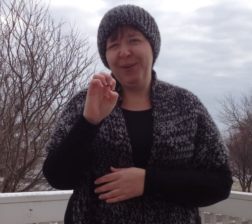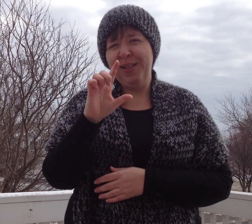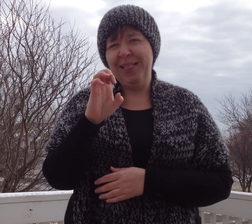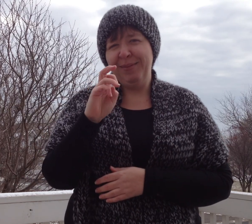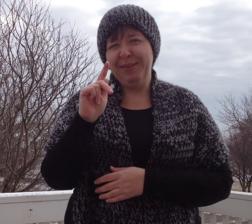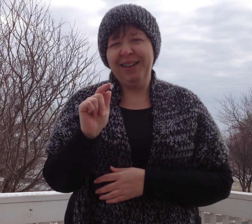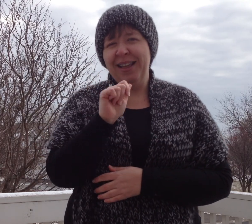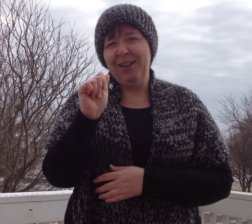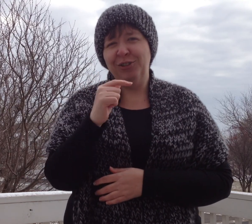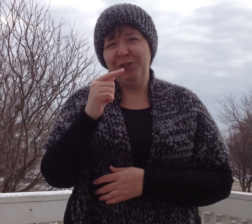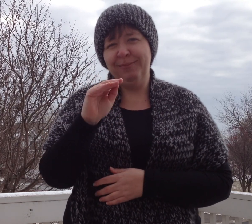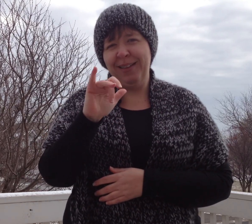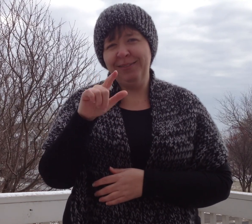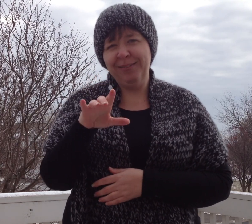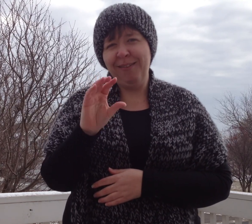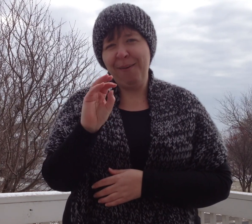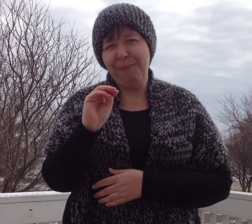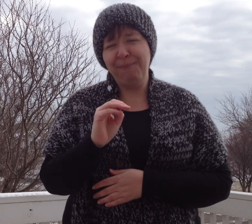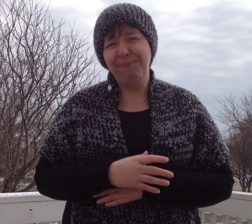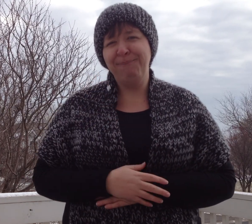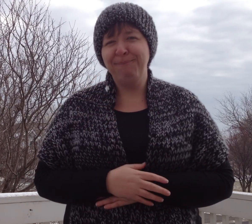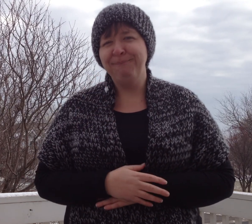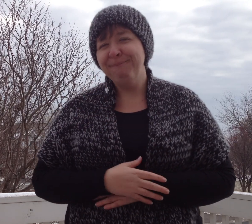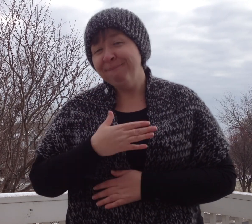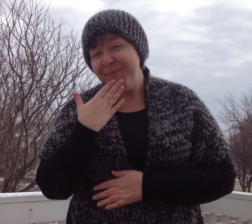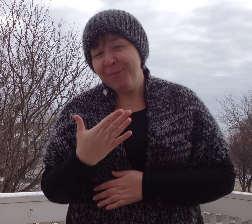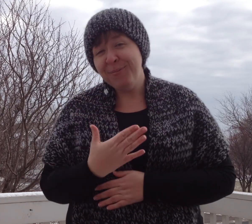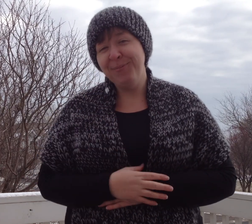Interested? Email facundoelement@gmail.com. Thank you!